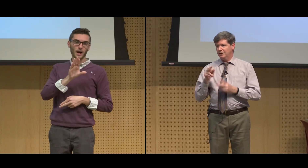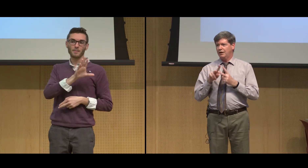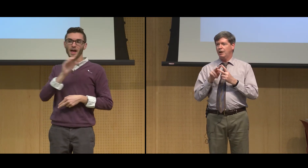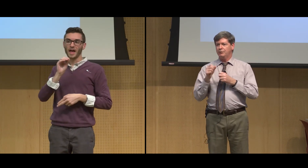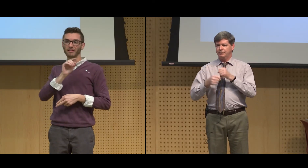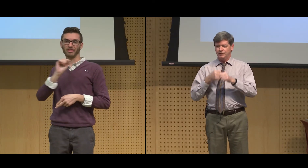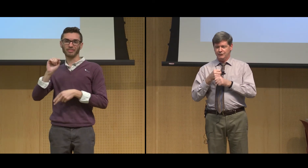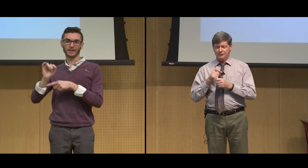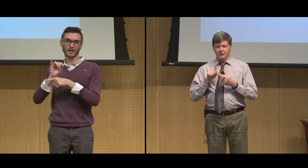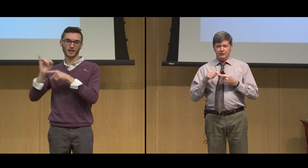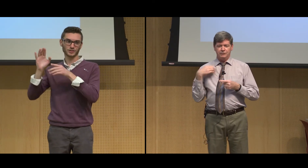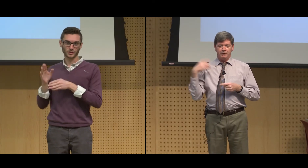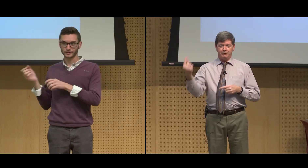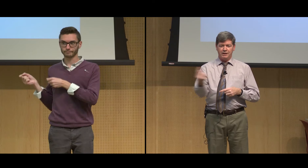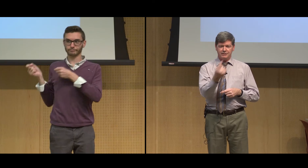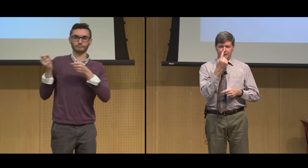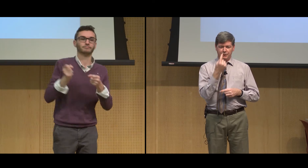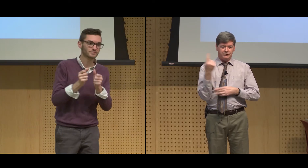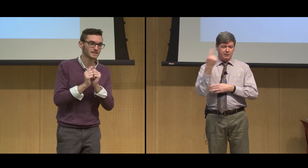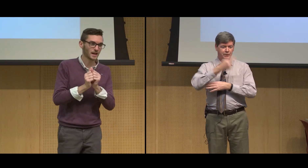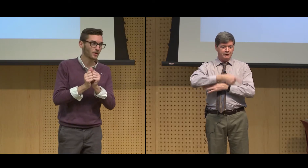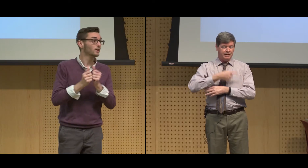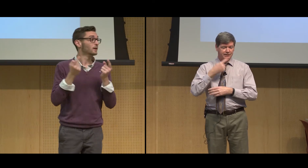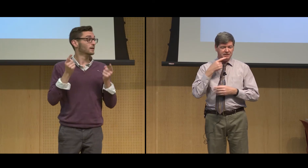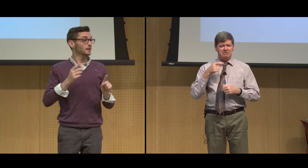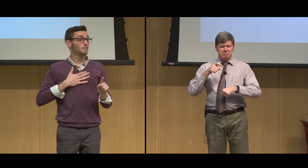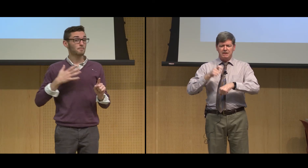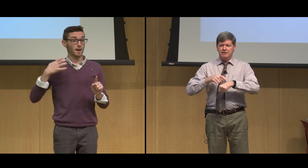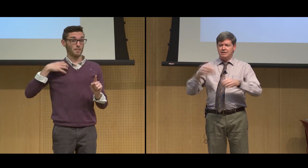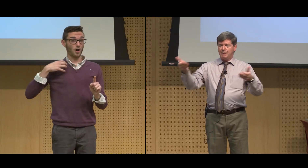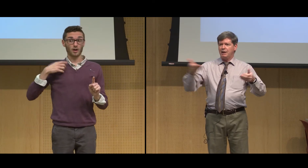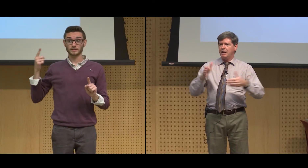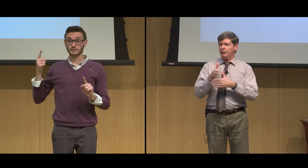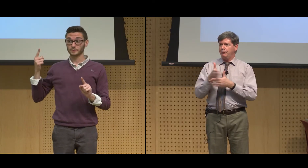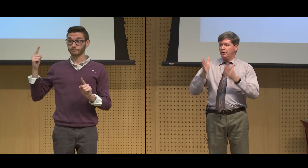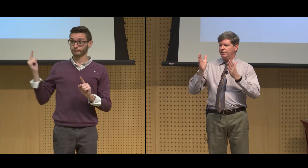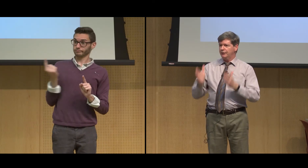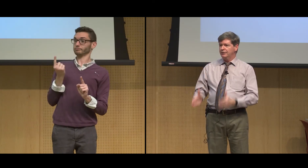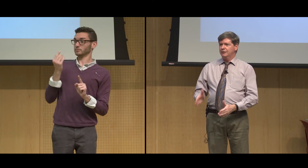for a couple of years until my boss came up to me one day and said, "Time to hire a partner,"